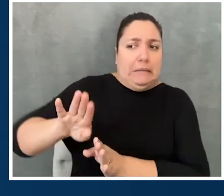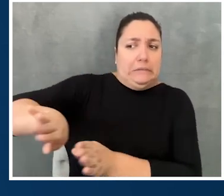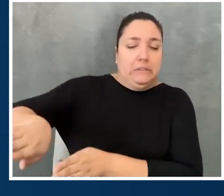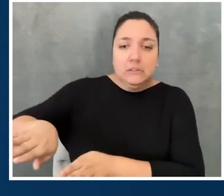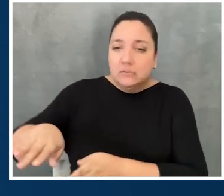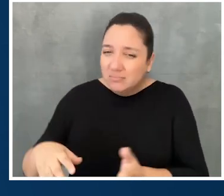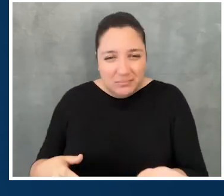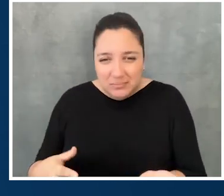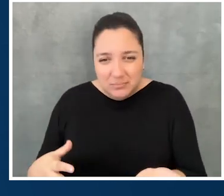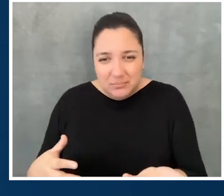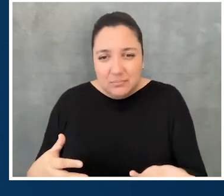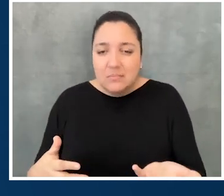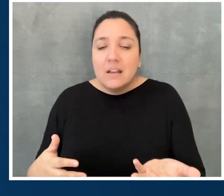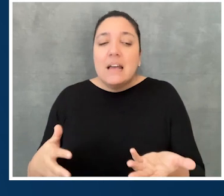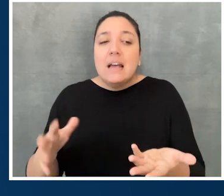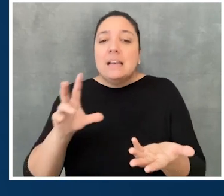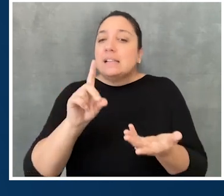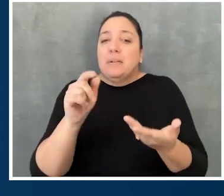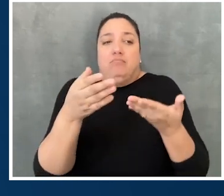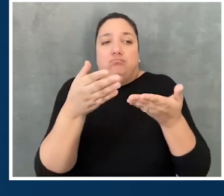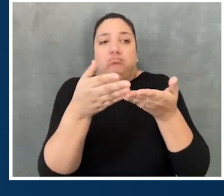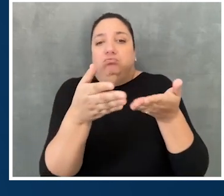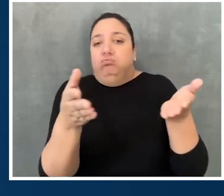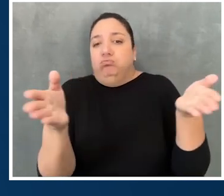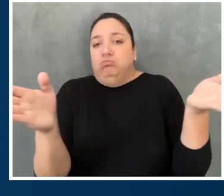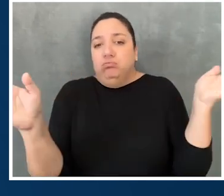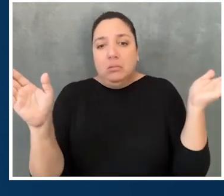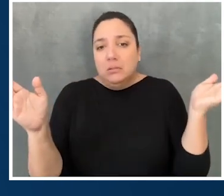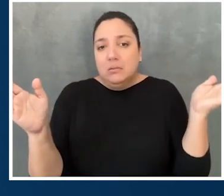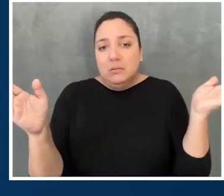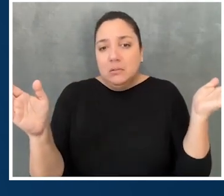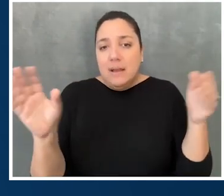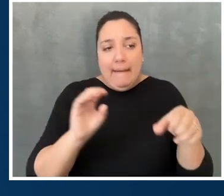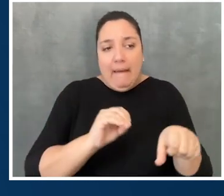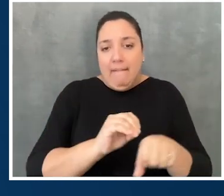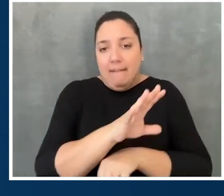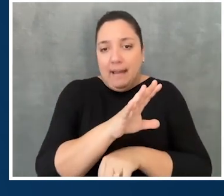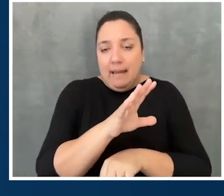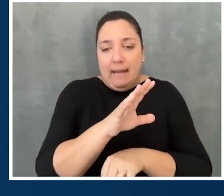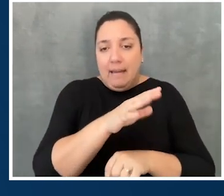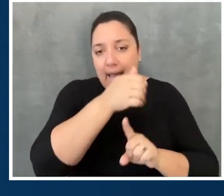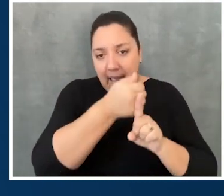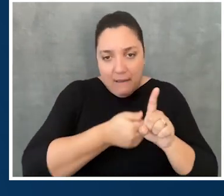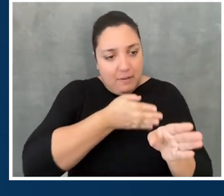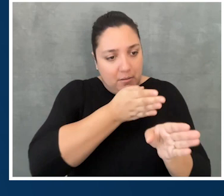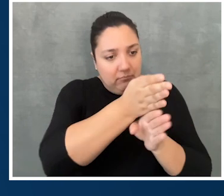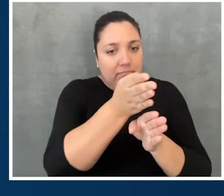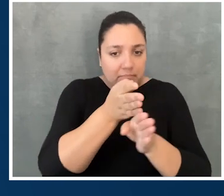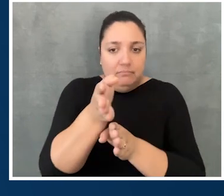when disability is a cross-cutting issue and should be brought up into every sector of advocacy,